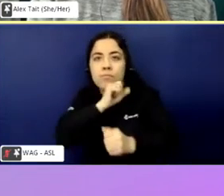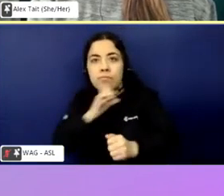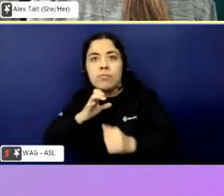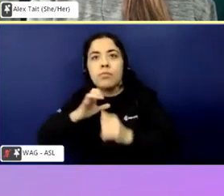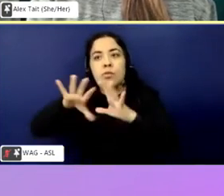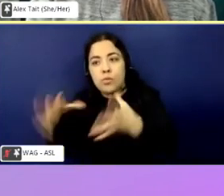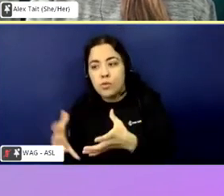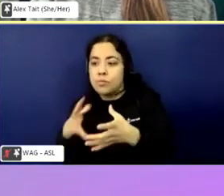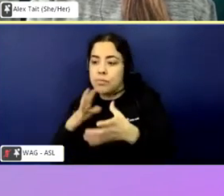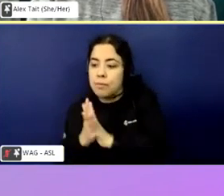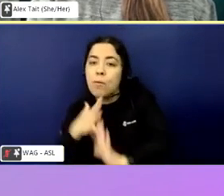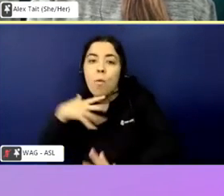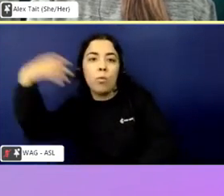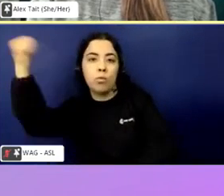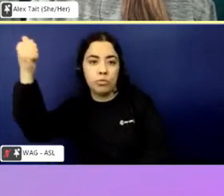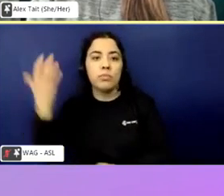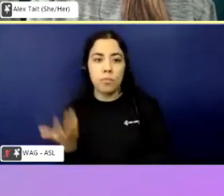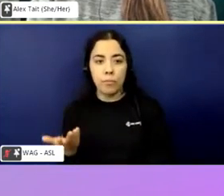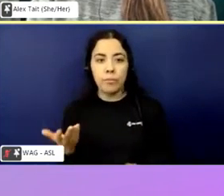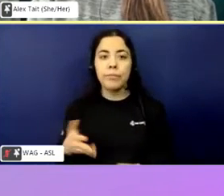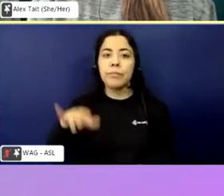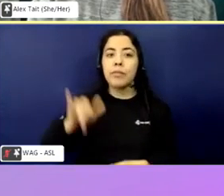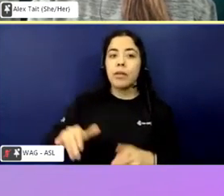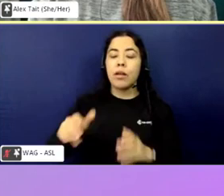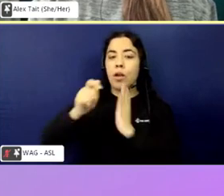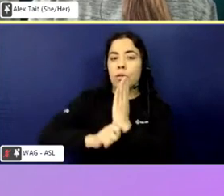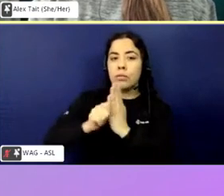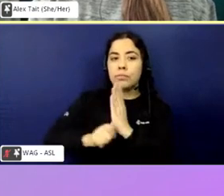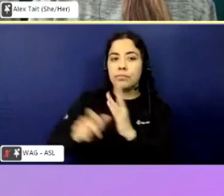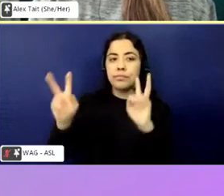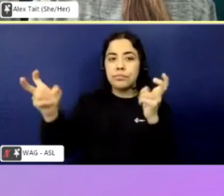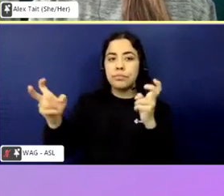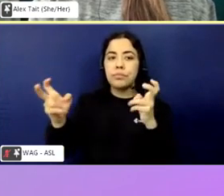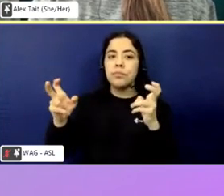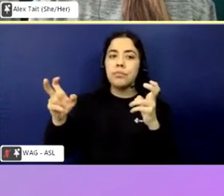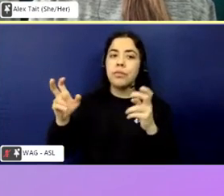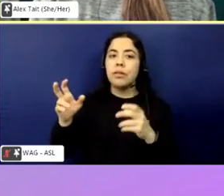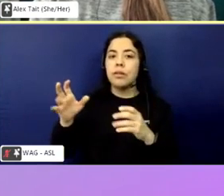engaged with each other. This can really organizations affect how and groups work.